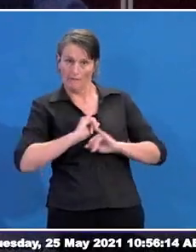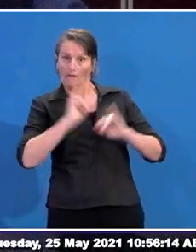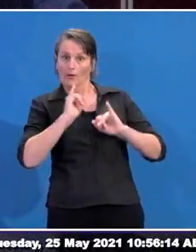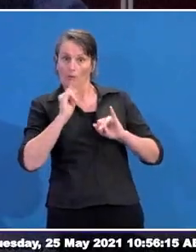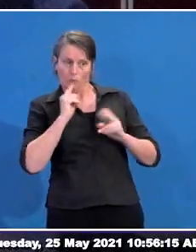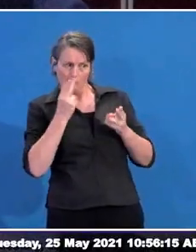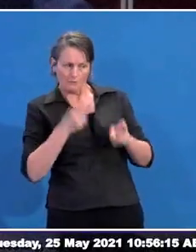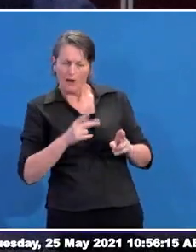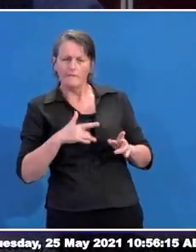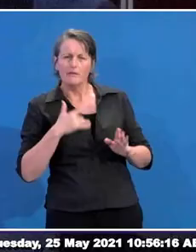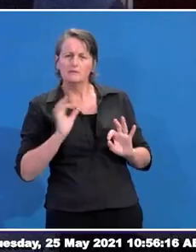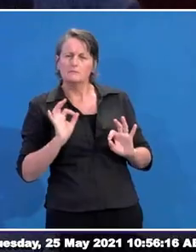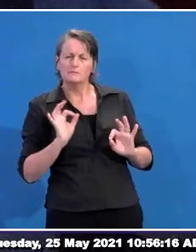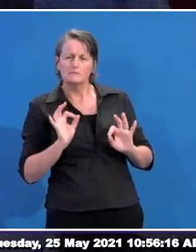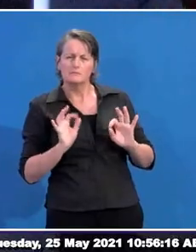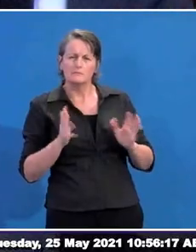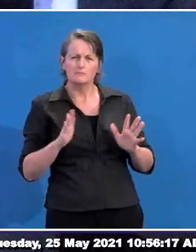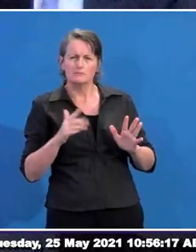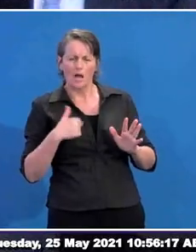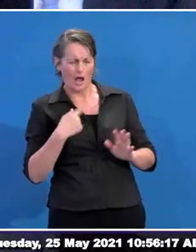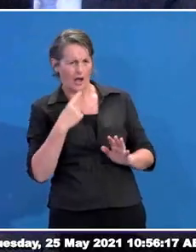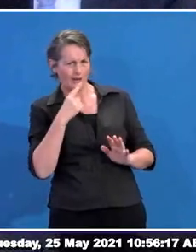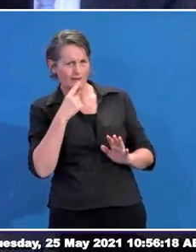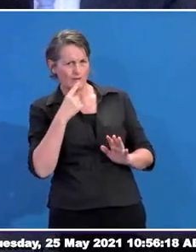There was no changes to her speech.